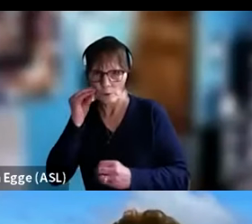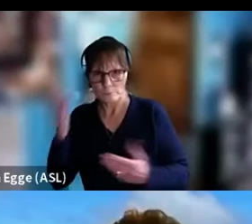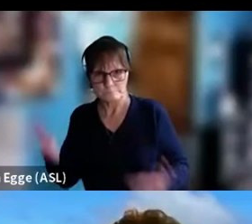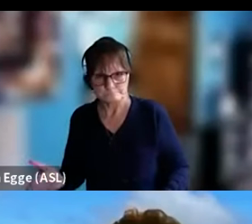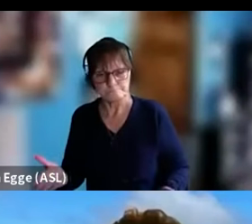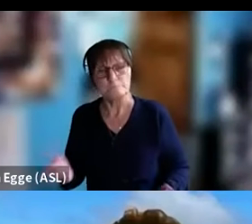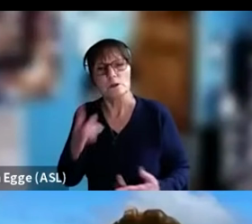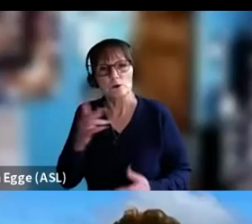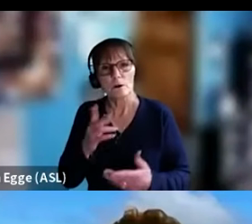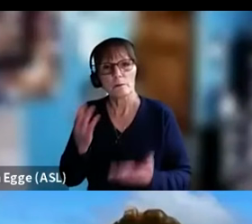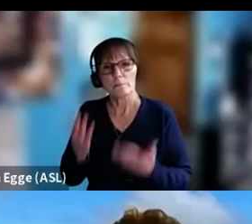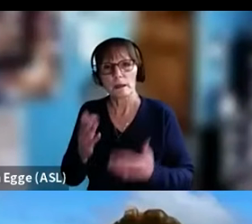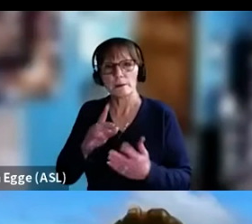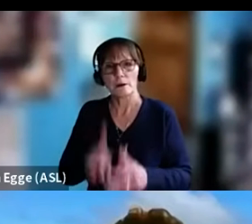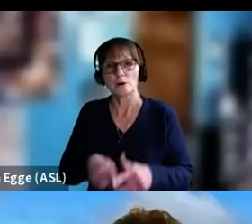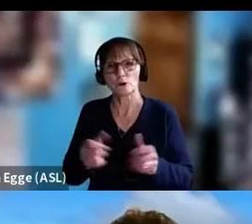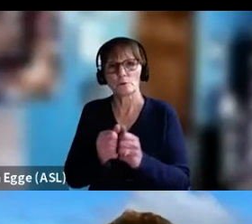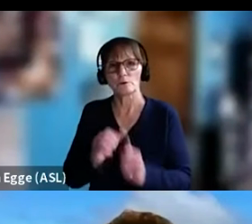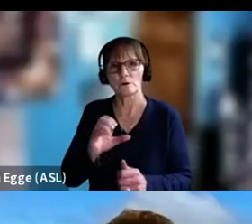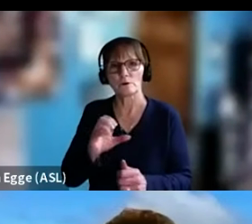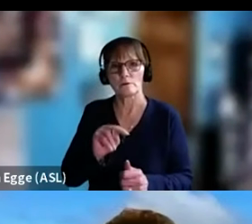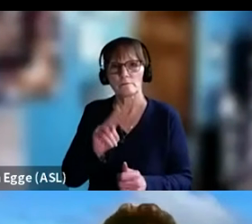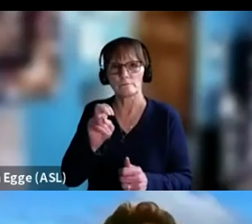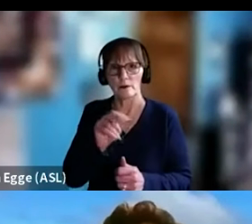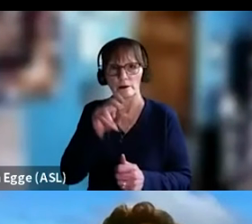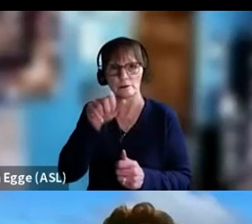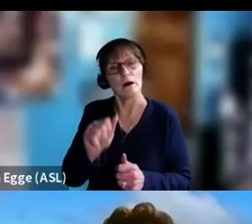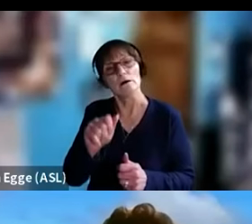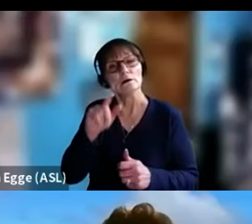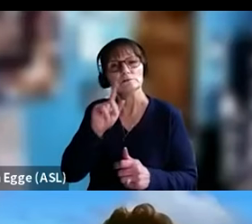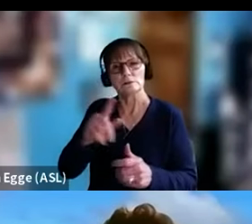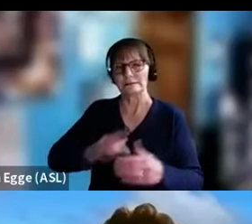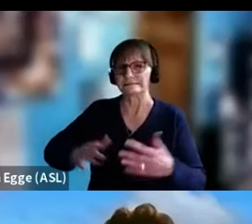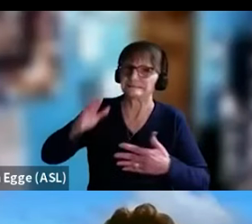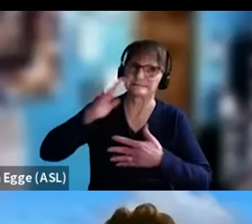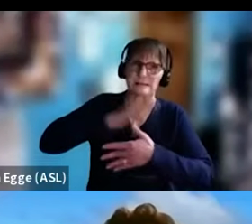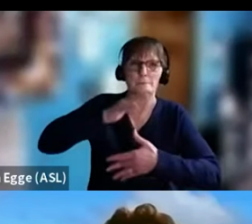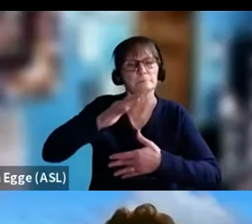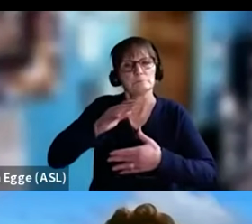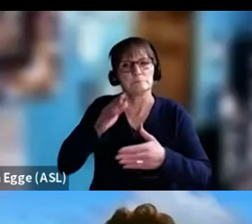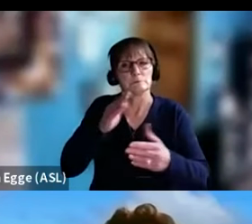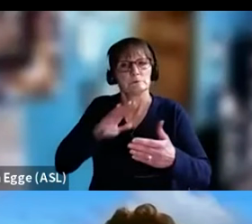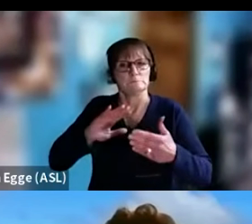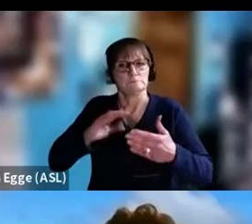Maybe I'll start with you Kevonya. Talk about kind of really top concerns right now in the community around this topic.